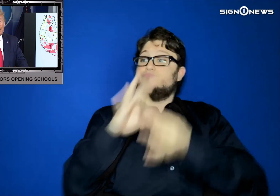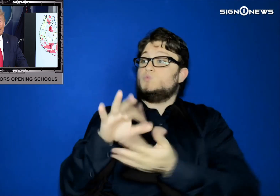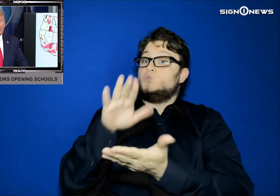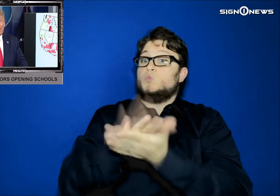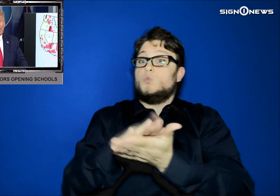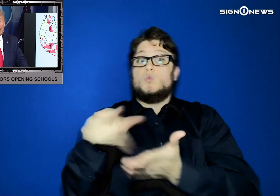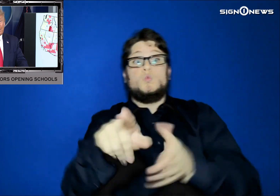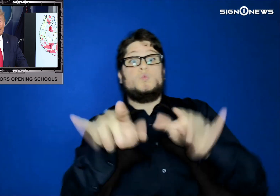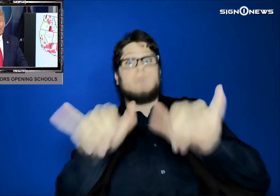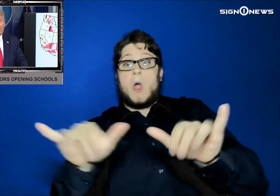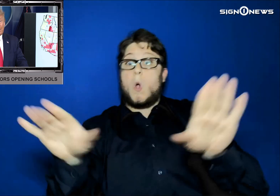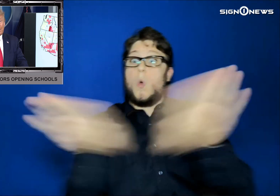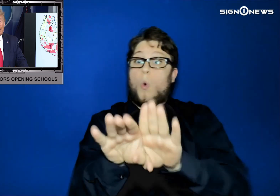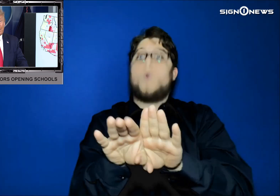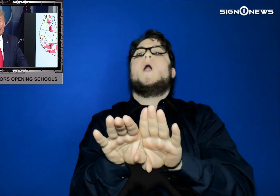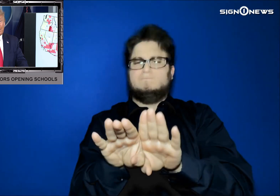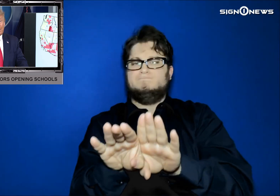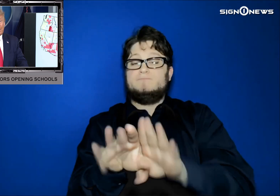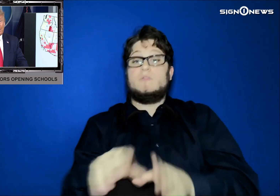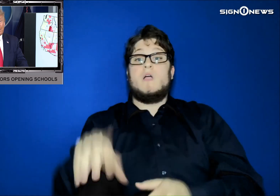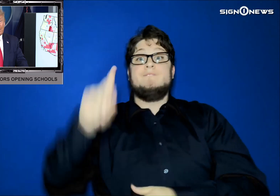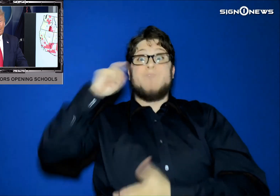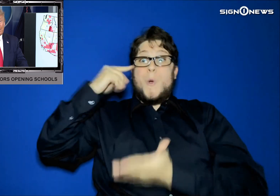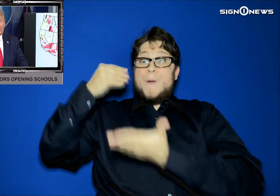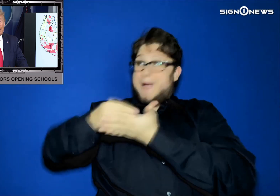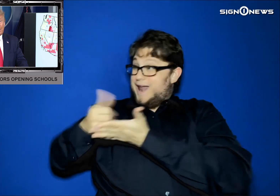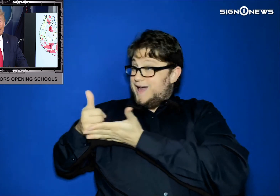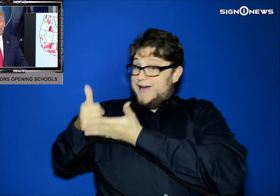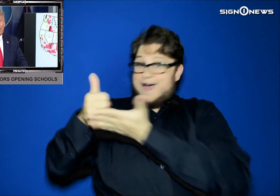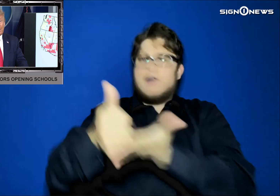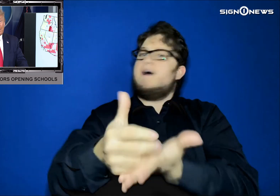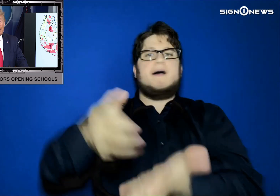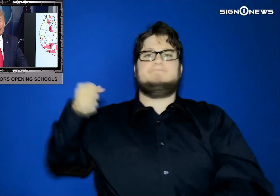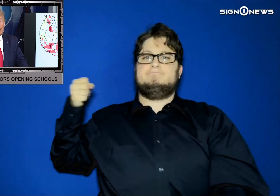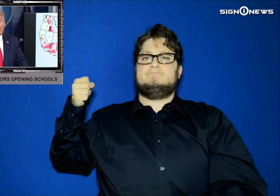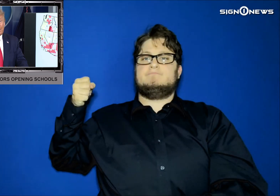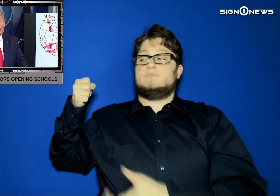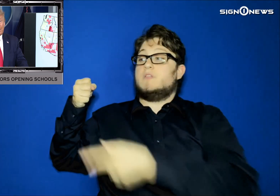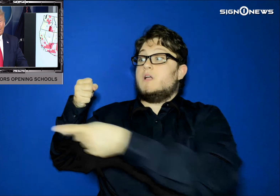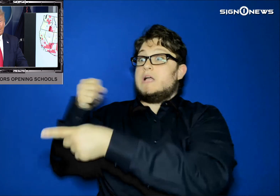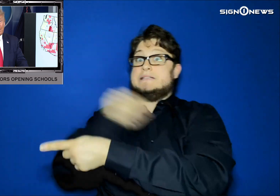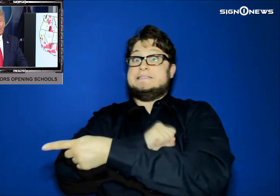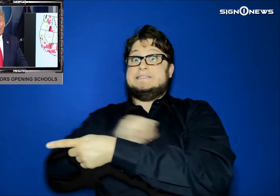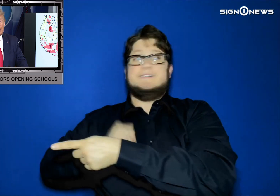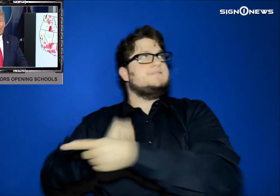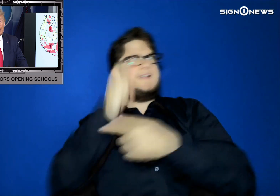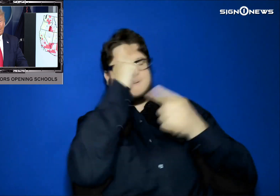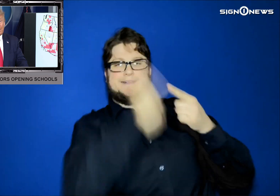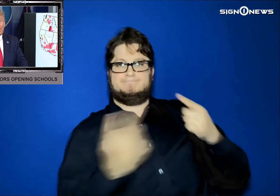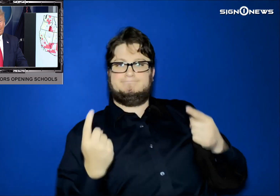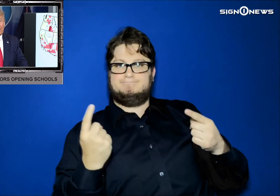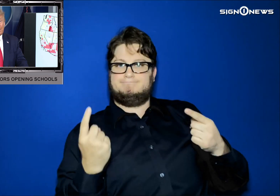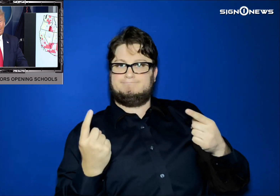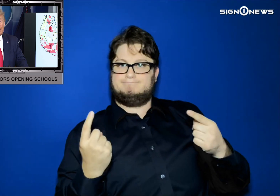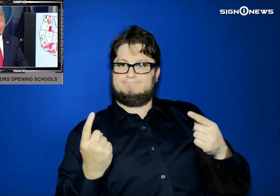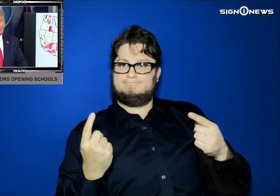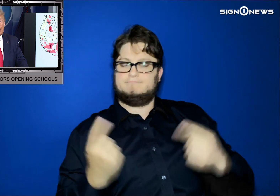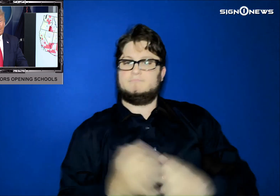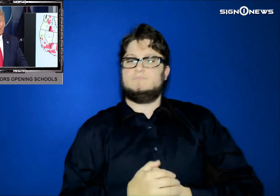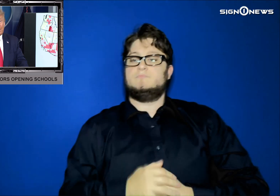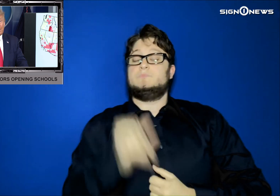have dismissed Trump's call to withholding federal aid from schools that remain closed.